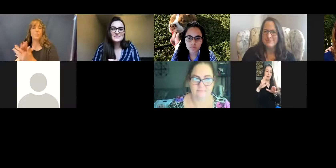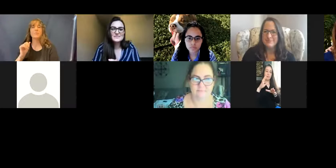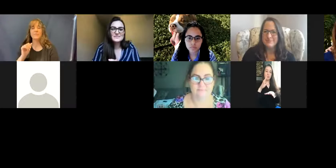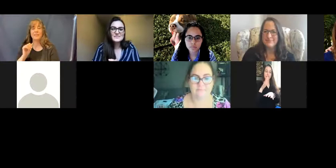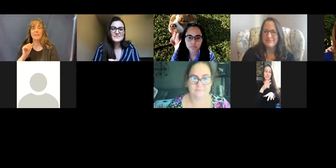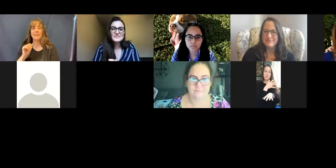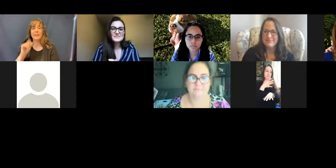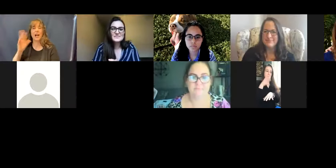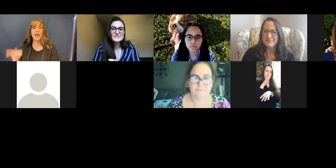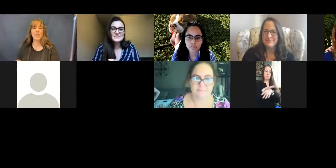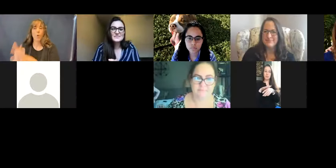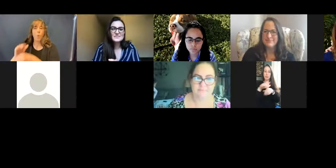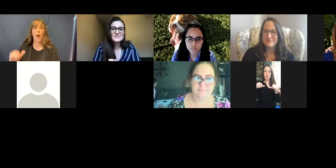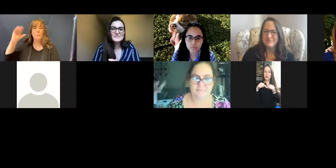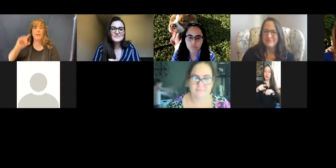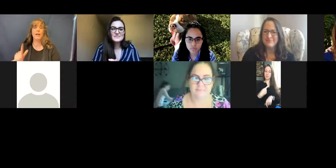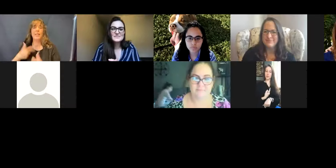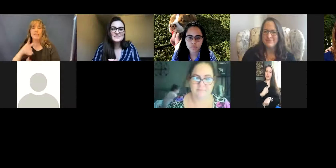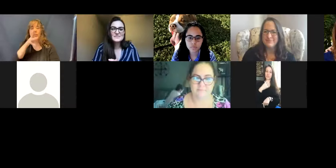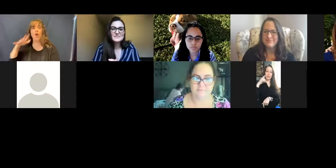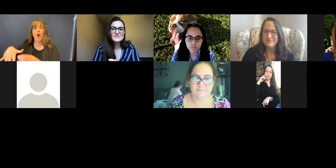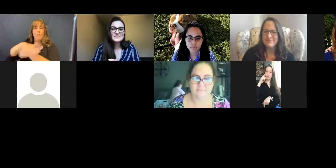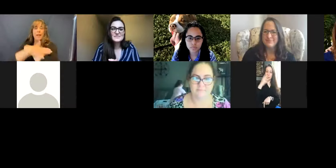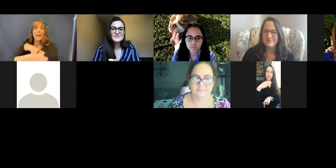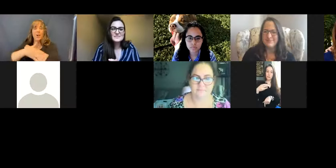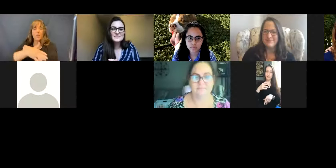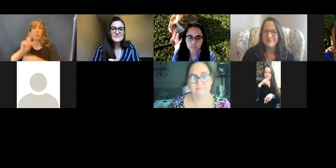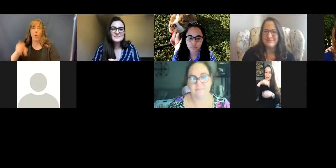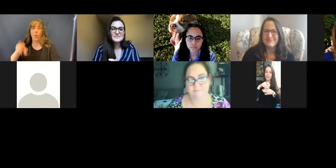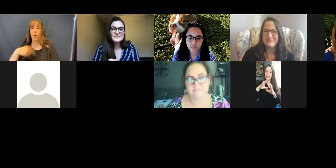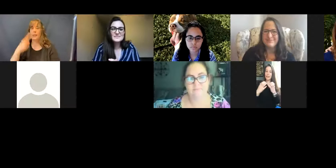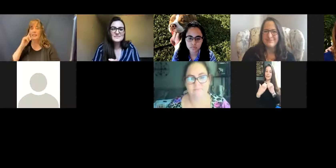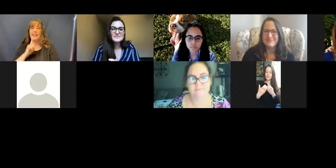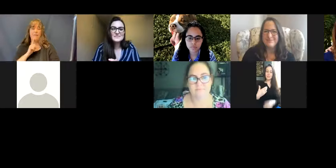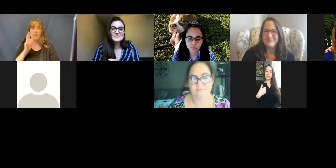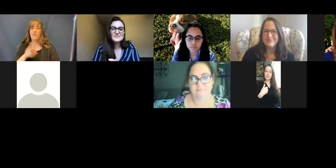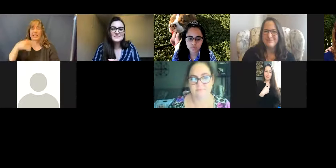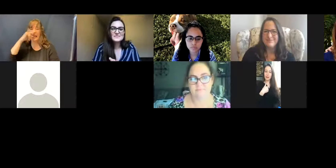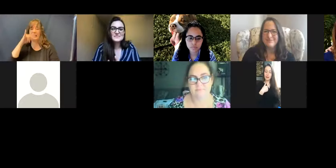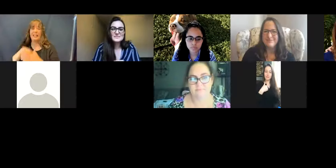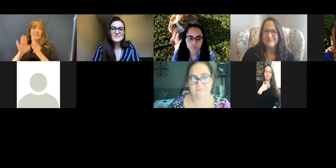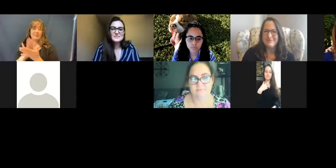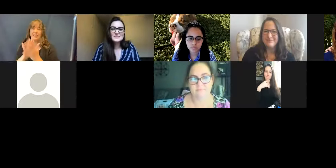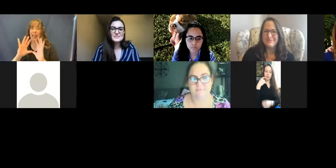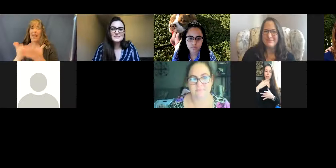Growing up I lived in a farm rural area and I was the only Deaf kid in class. My hearing